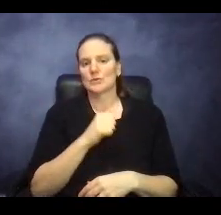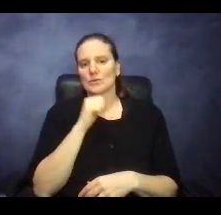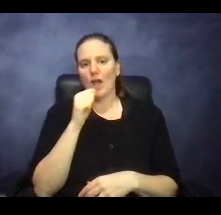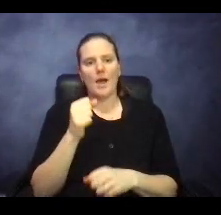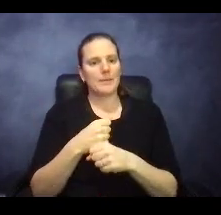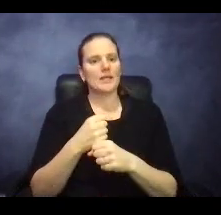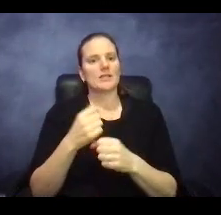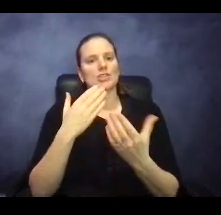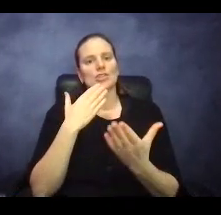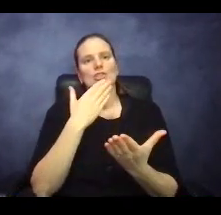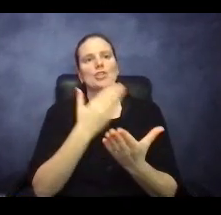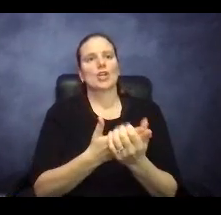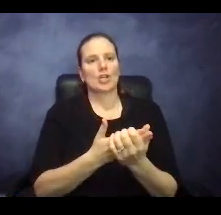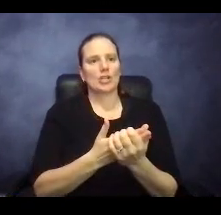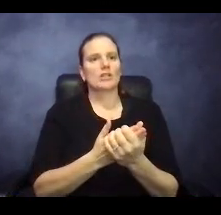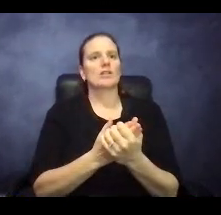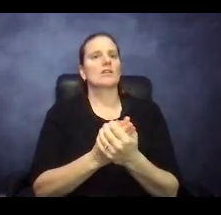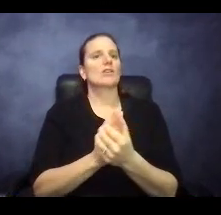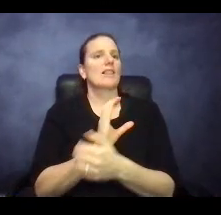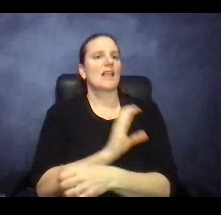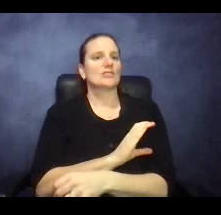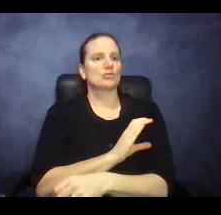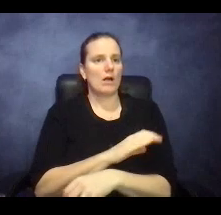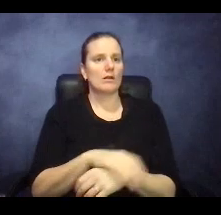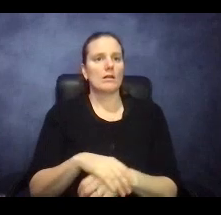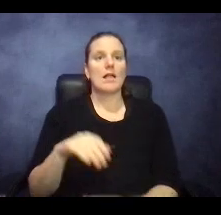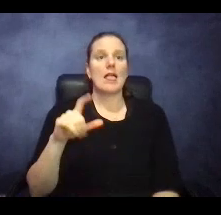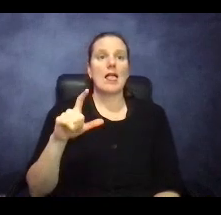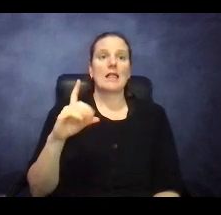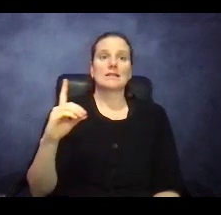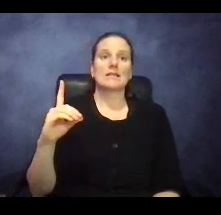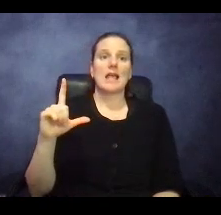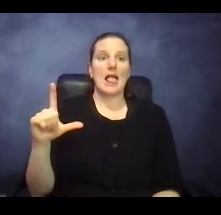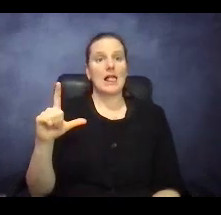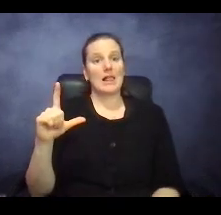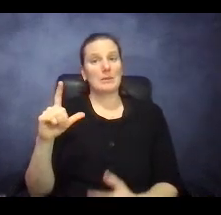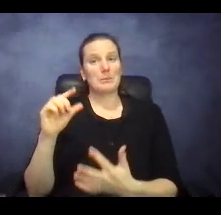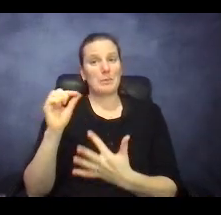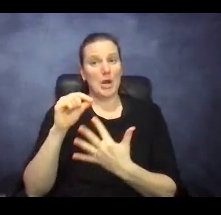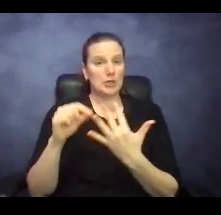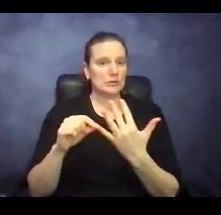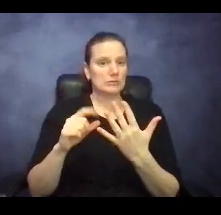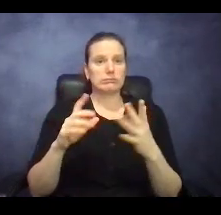Cholesterol particles. The LDL particles is the first thing we see go up in perimenopause because the hormone levels start to drop.